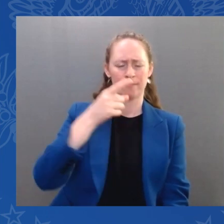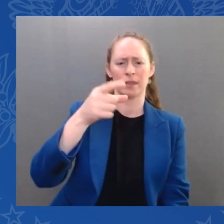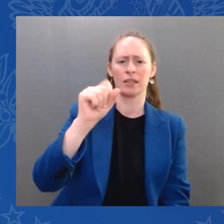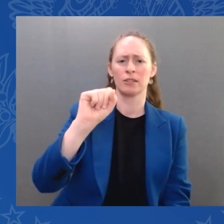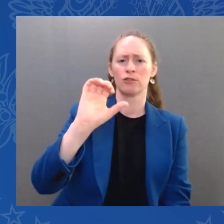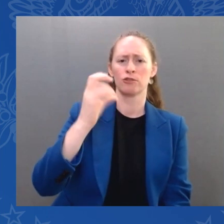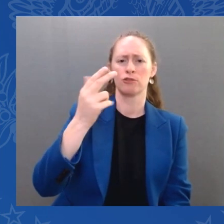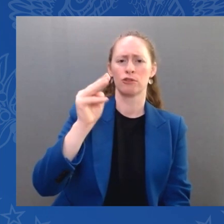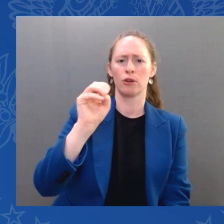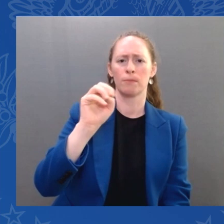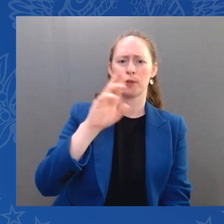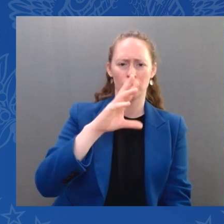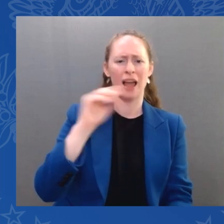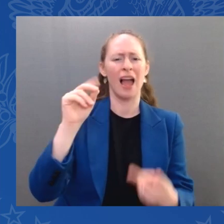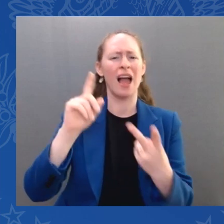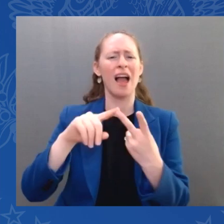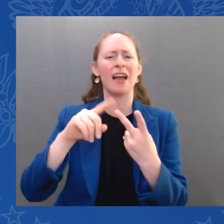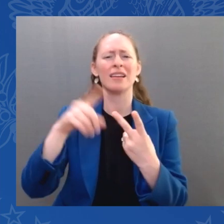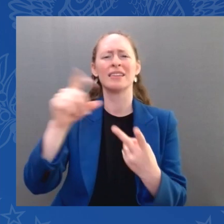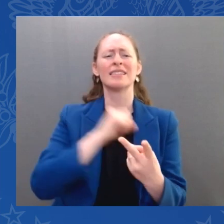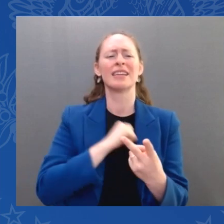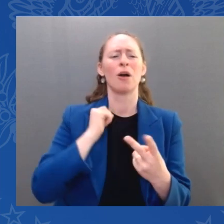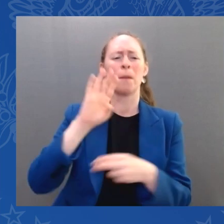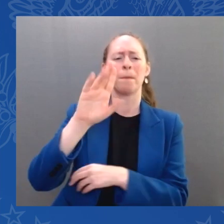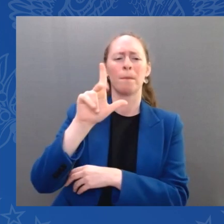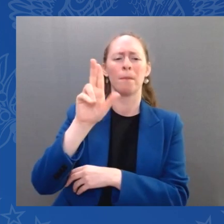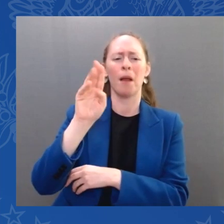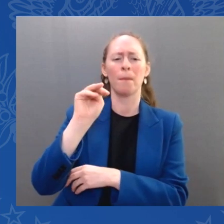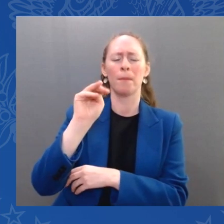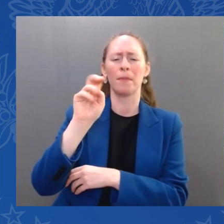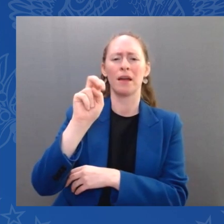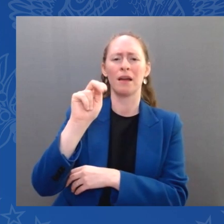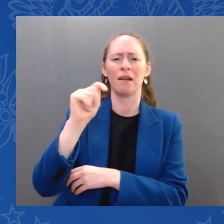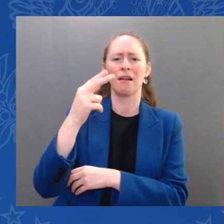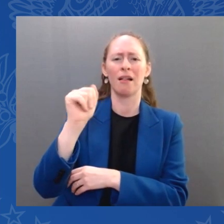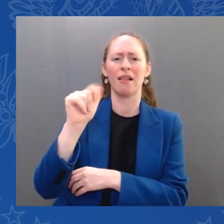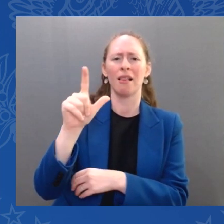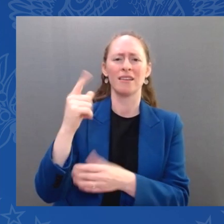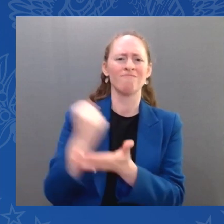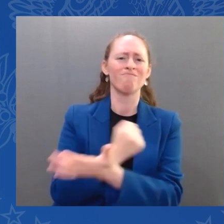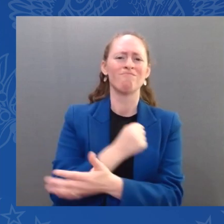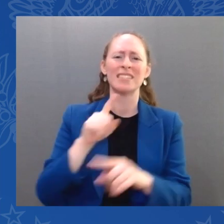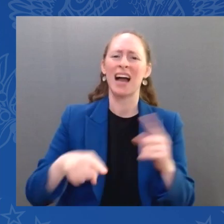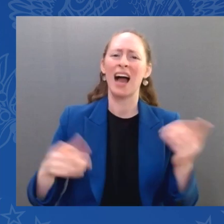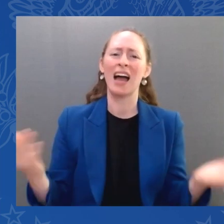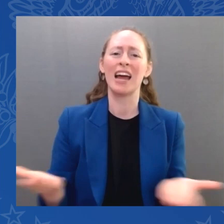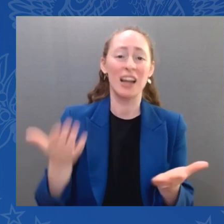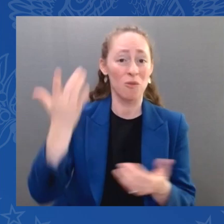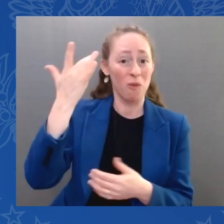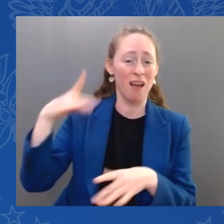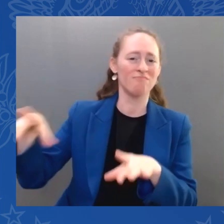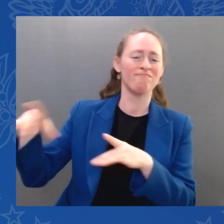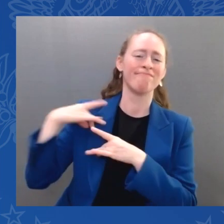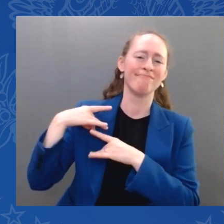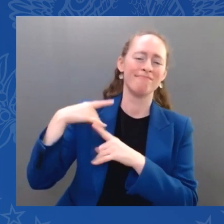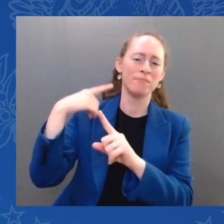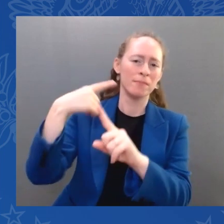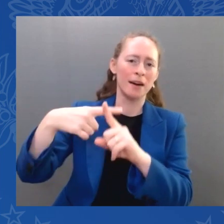I know how hard it is to get things done because I know how hard it was to write the first gun legislation --